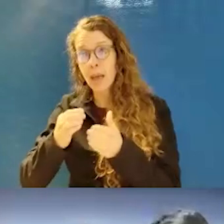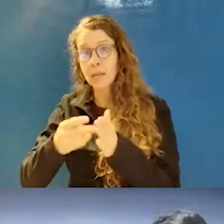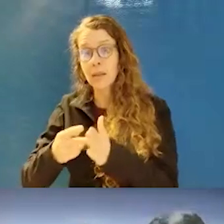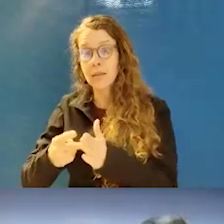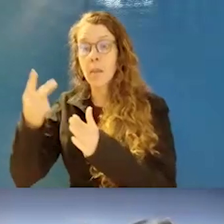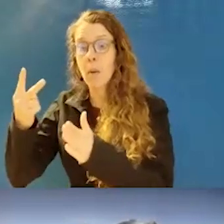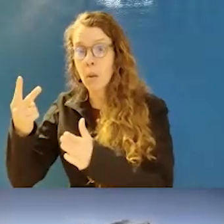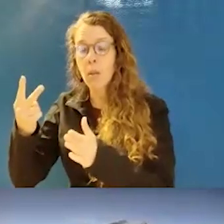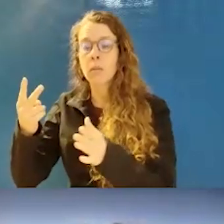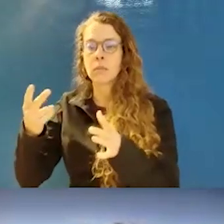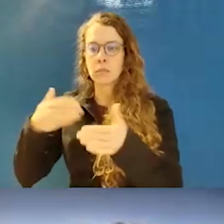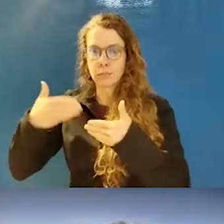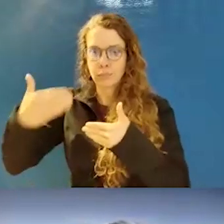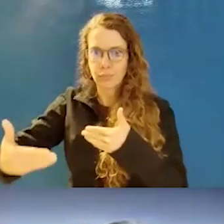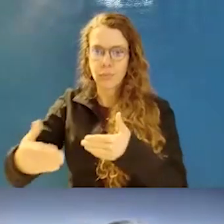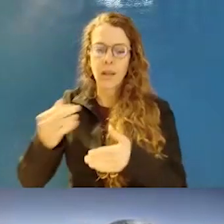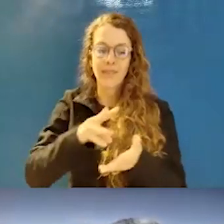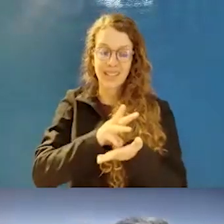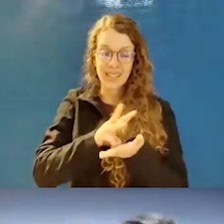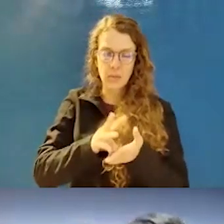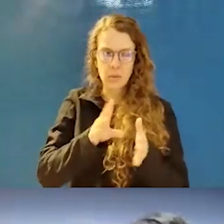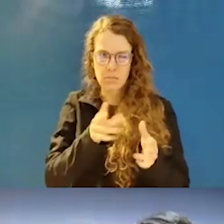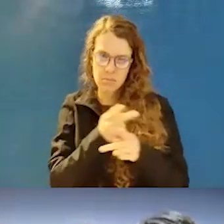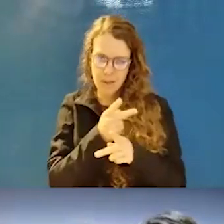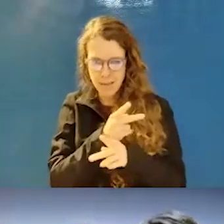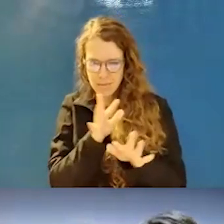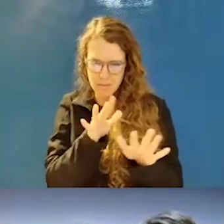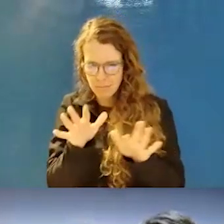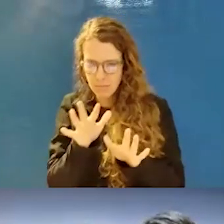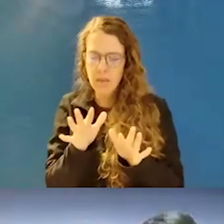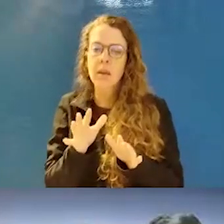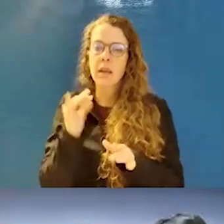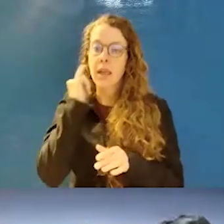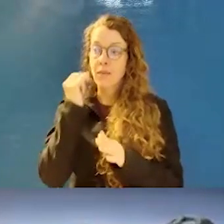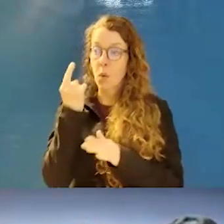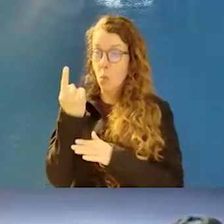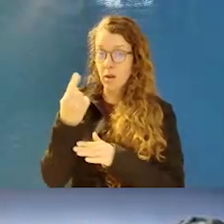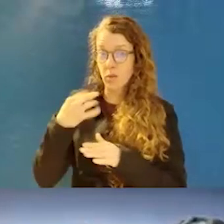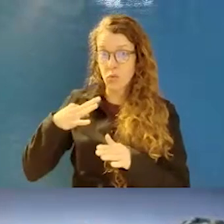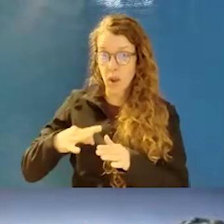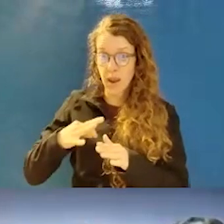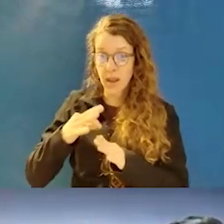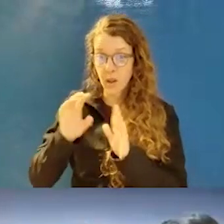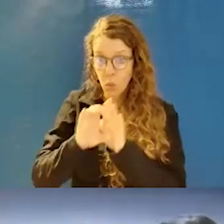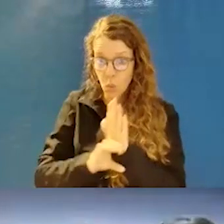If it's six week course again, you know, you got to do the math there. If it's a one unit course, then,